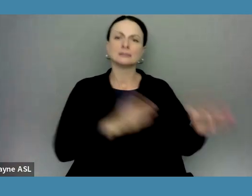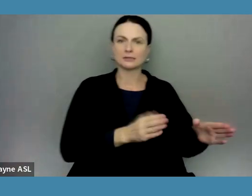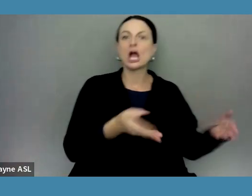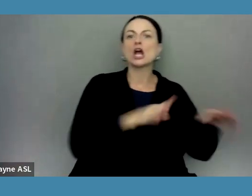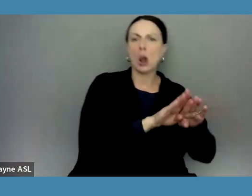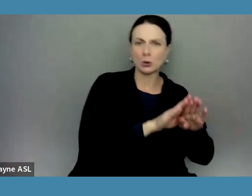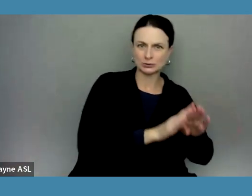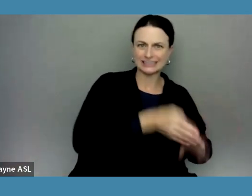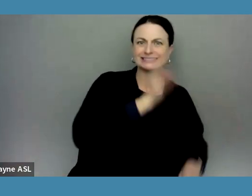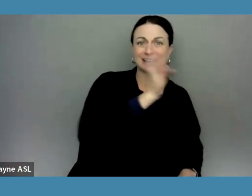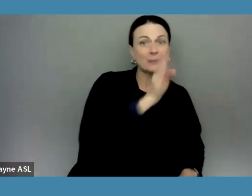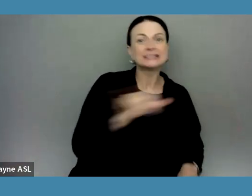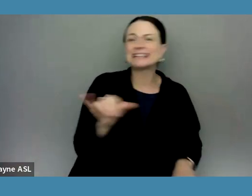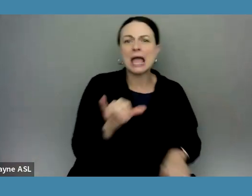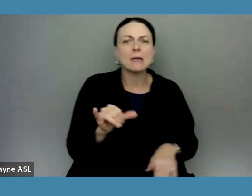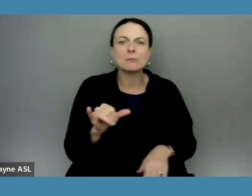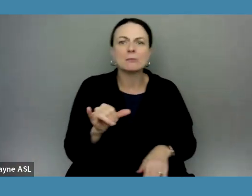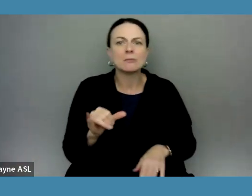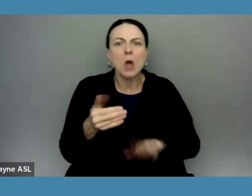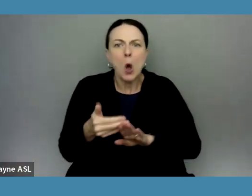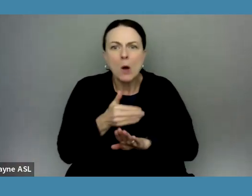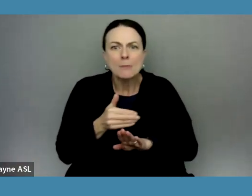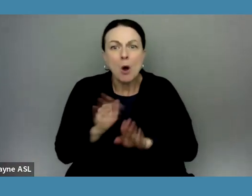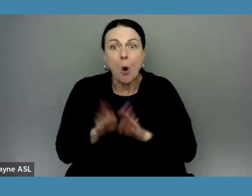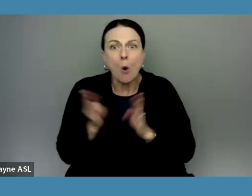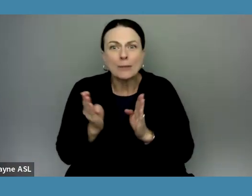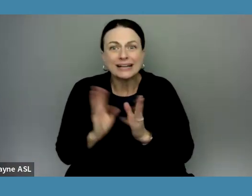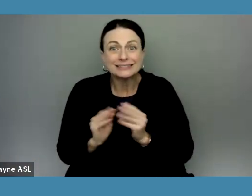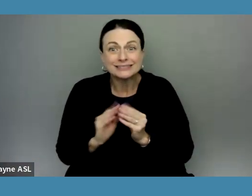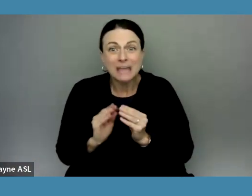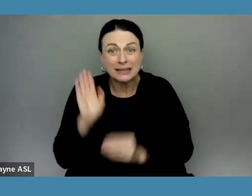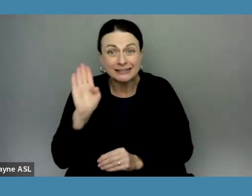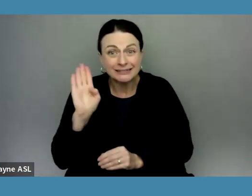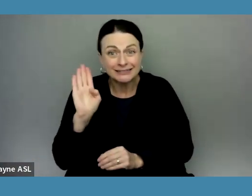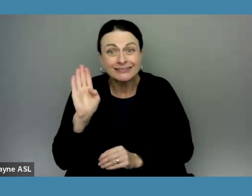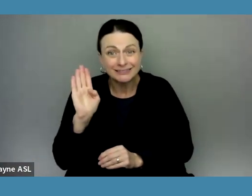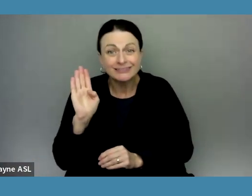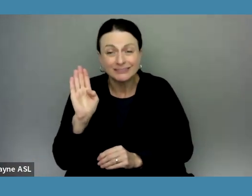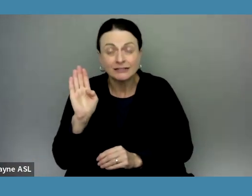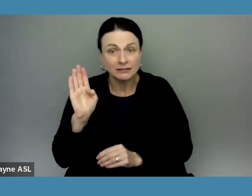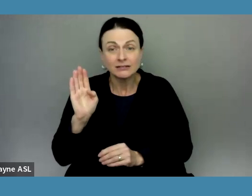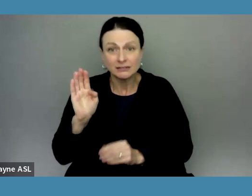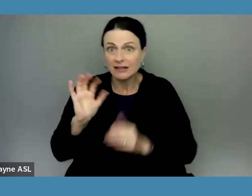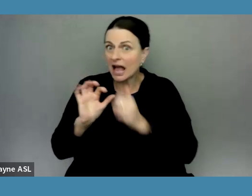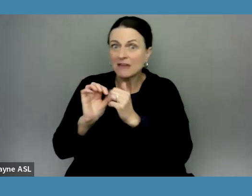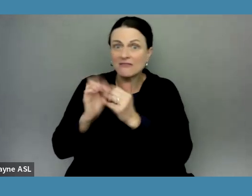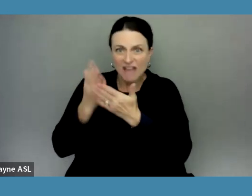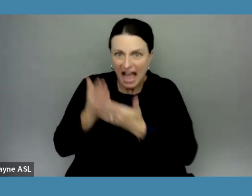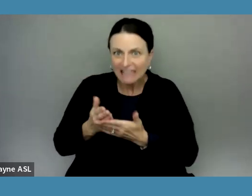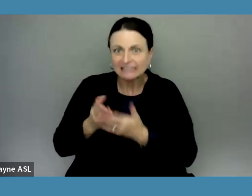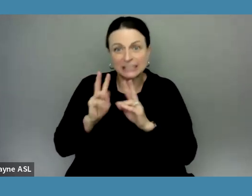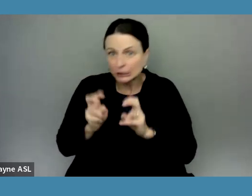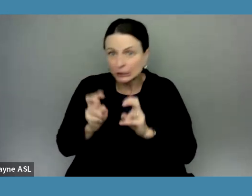of the facts and the issues and how you wanted the hearing officer to decide the case.